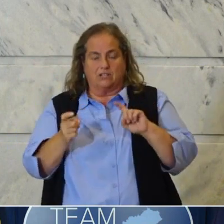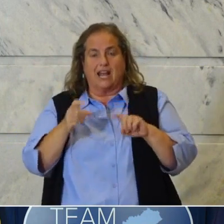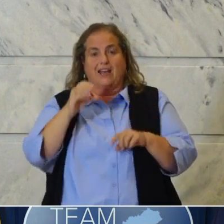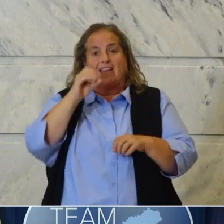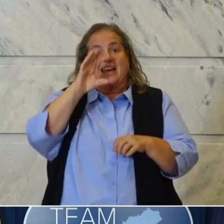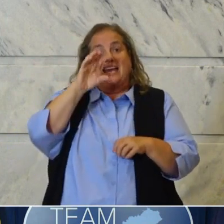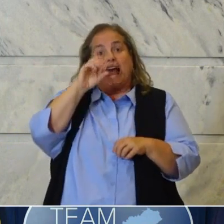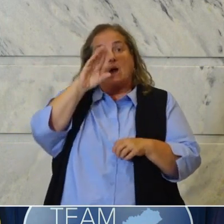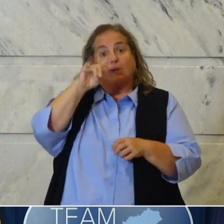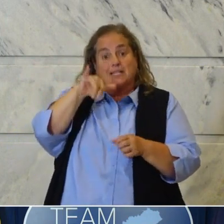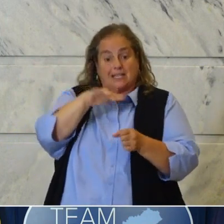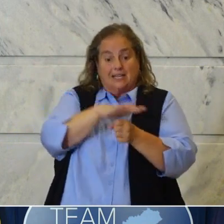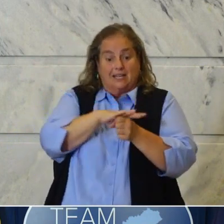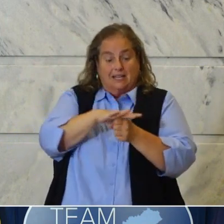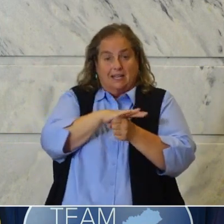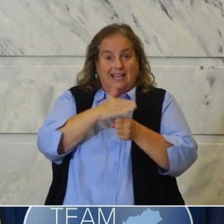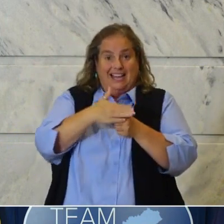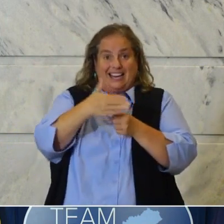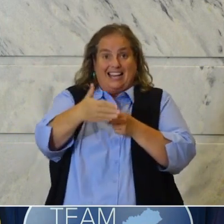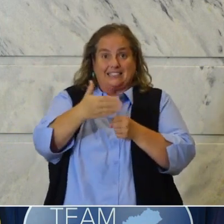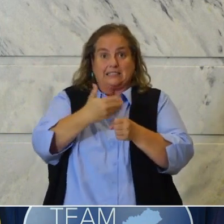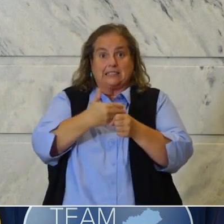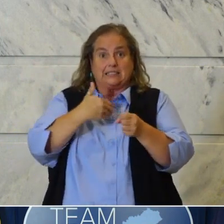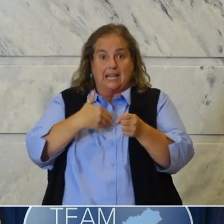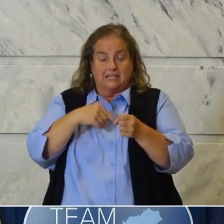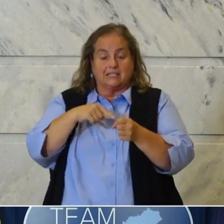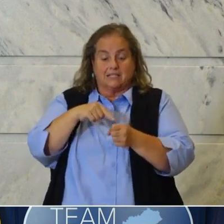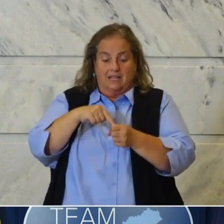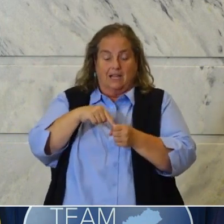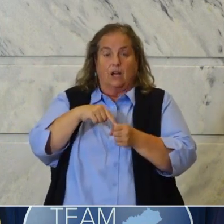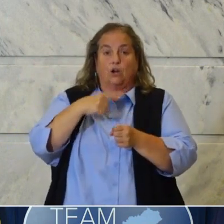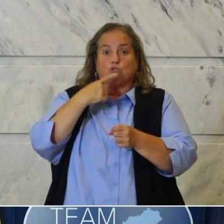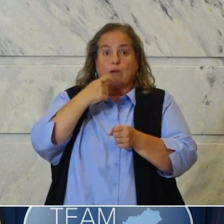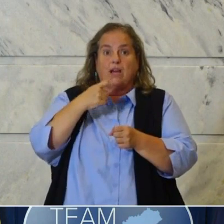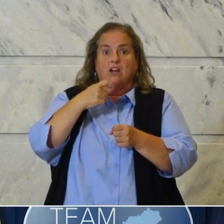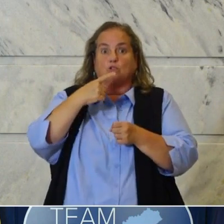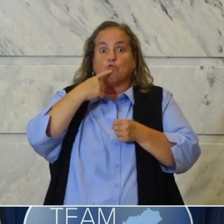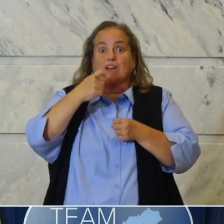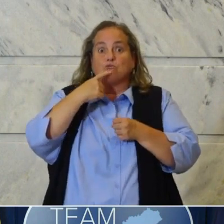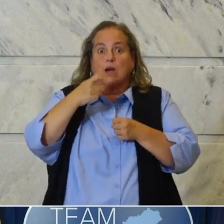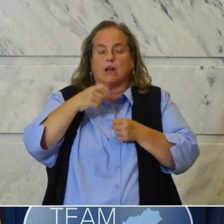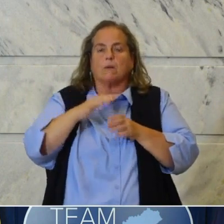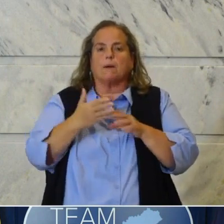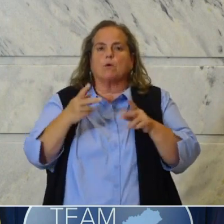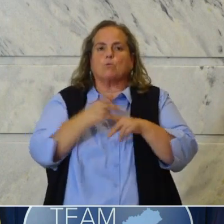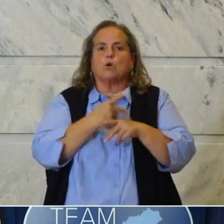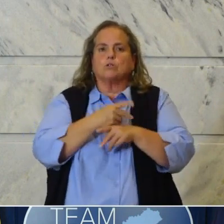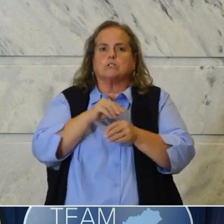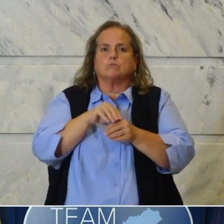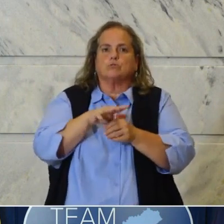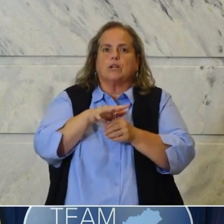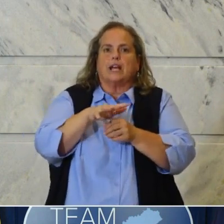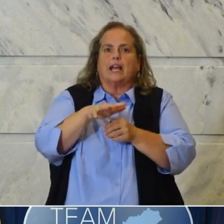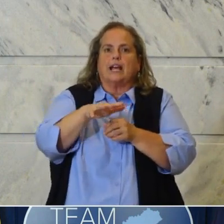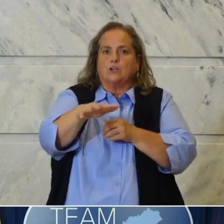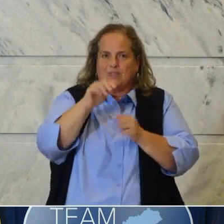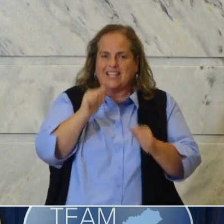contiguous to each other, go from, you know, dark red, dark red. And then you connect the bridge up on the top there kind of not quite to northern Kentucky,